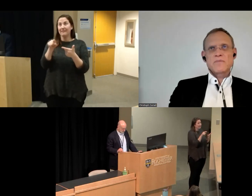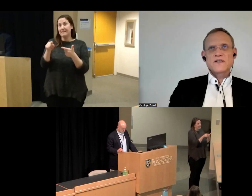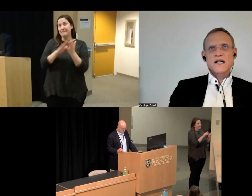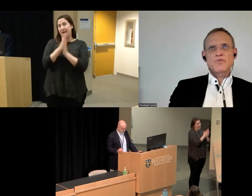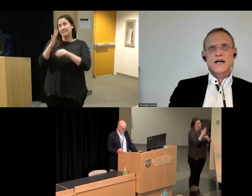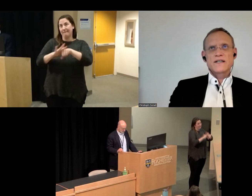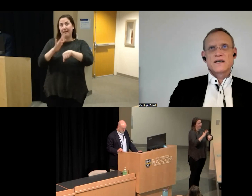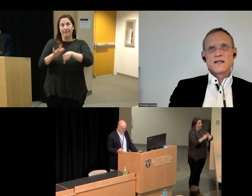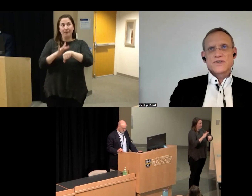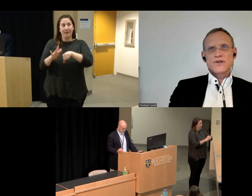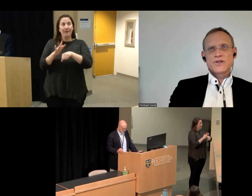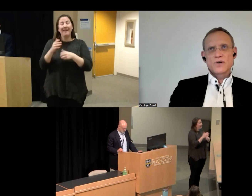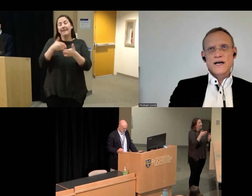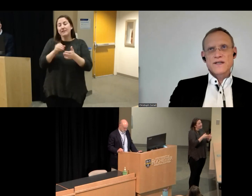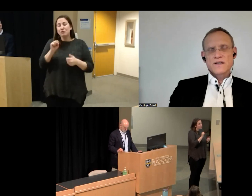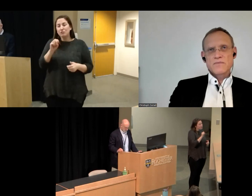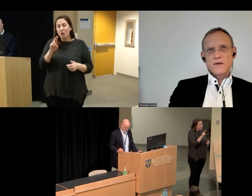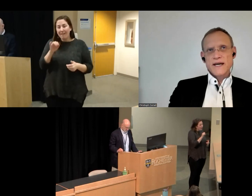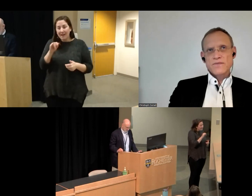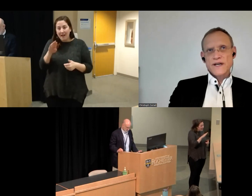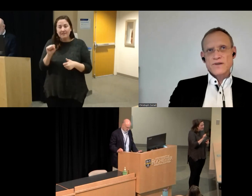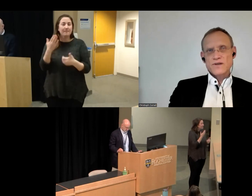army salt, right certain old are the the main offenders.